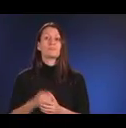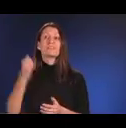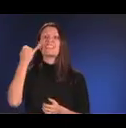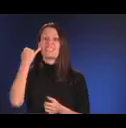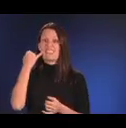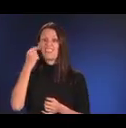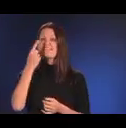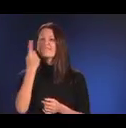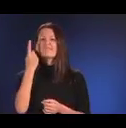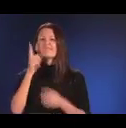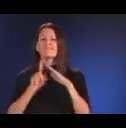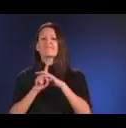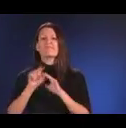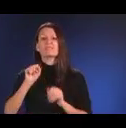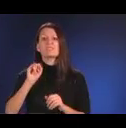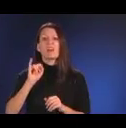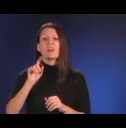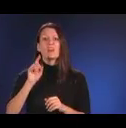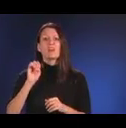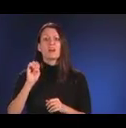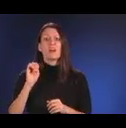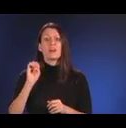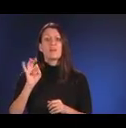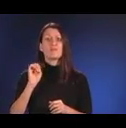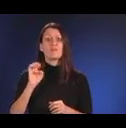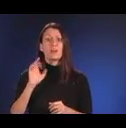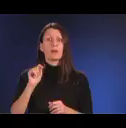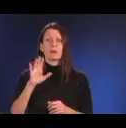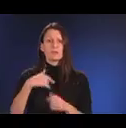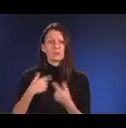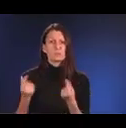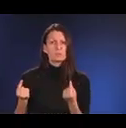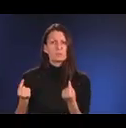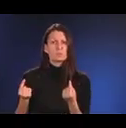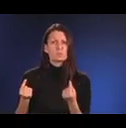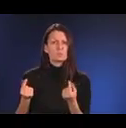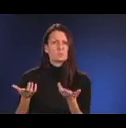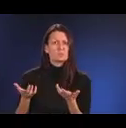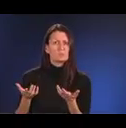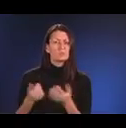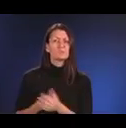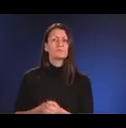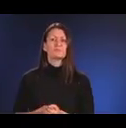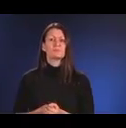If I should experience side effects, what should I do about it?